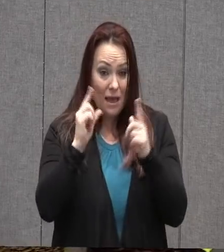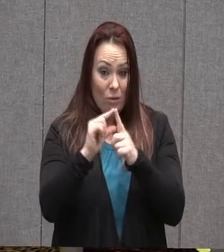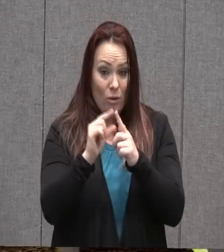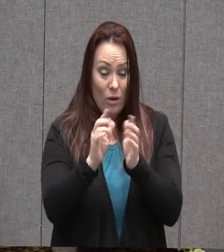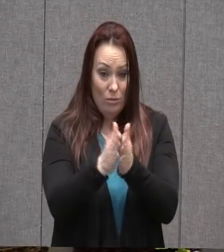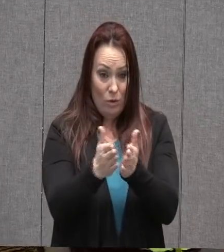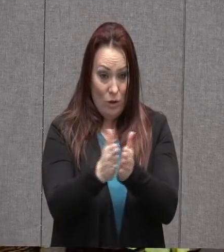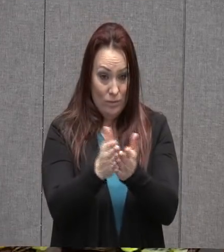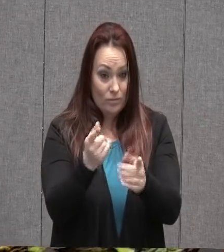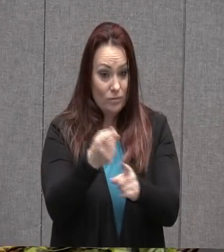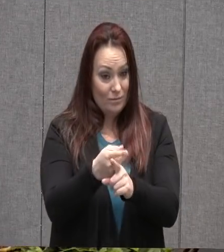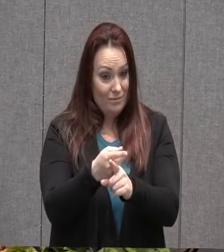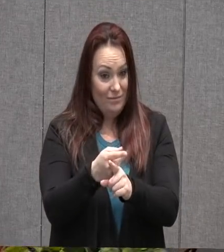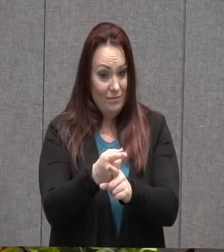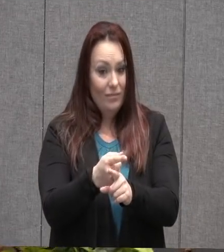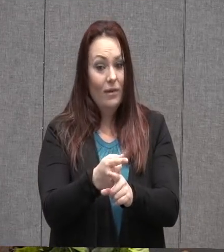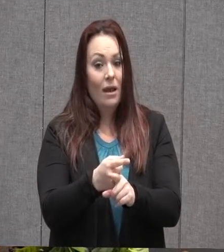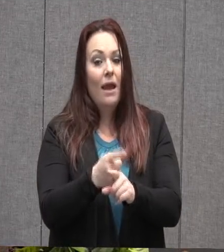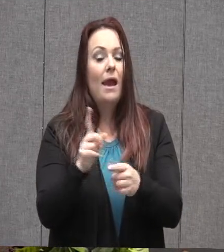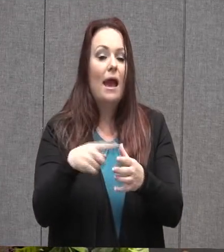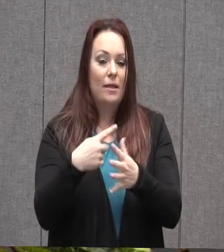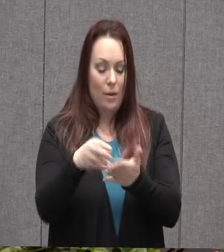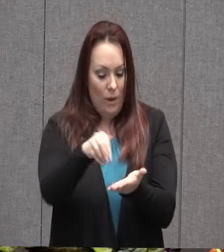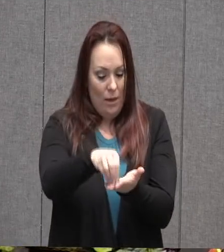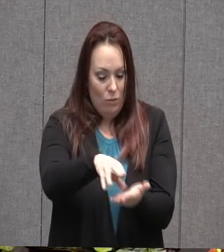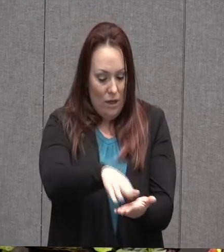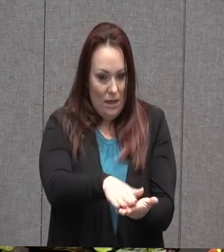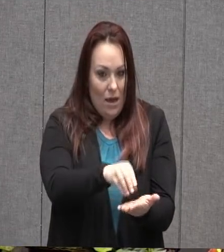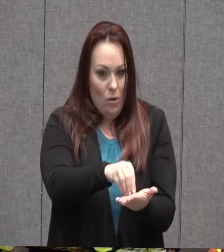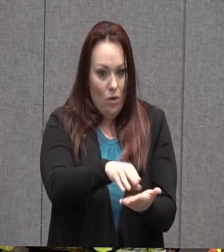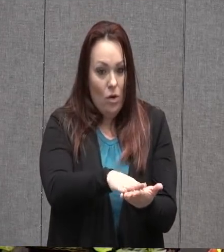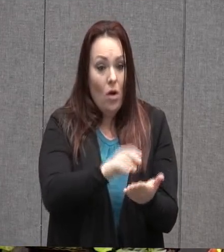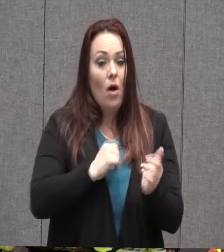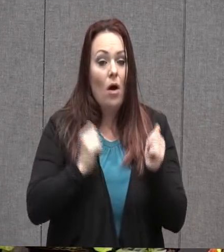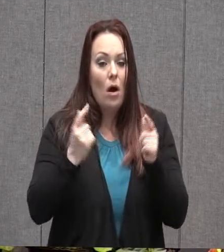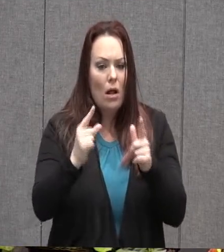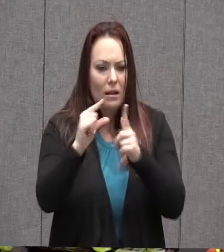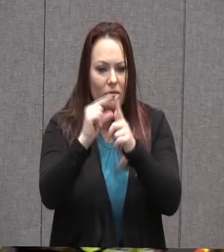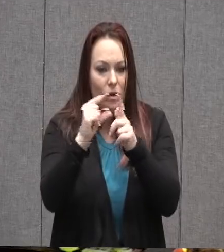And we recorded all of the words that we learned about.